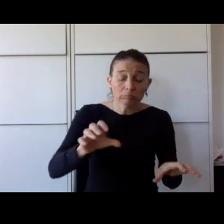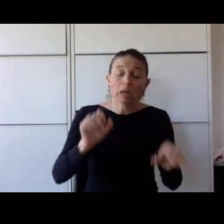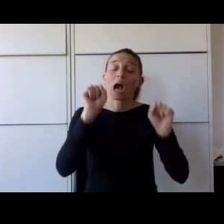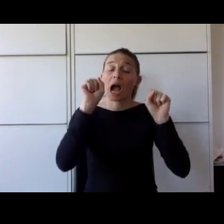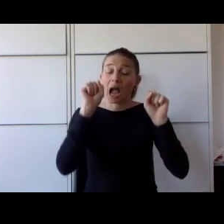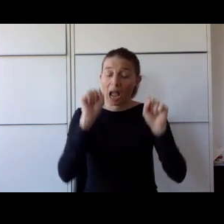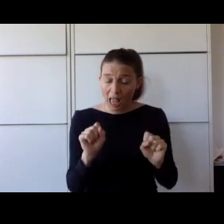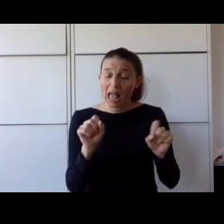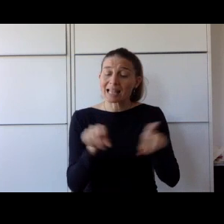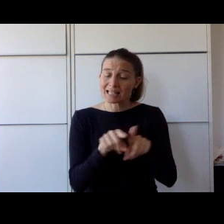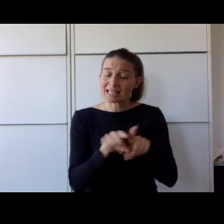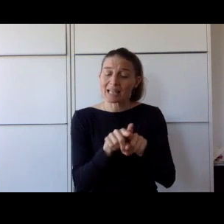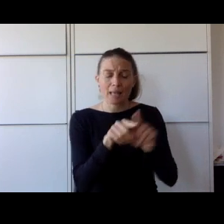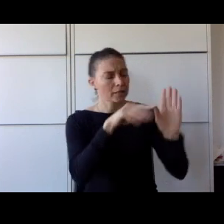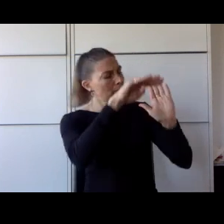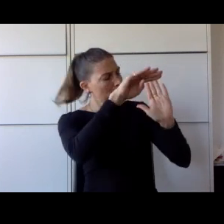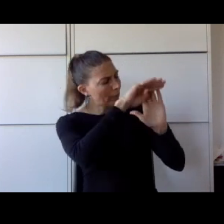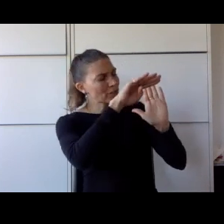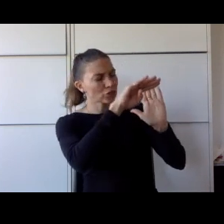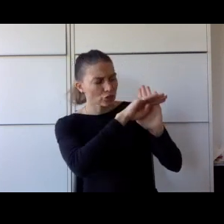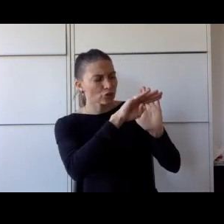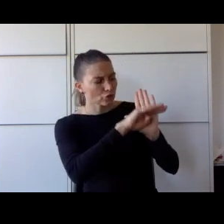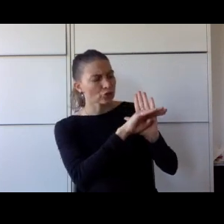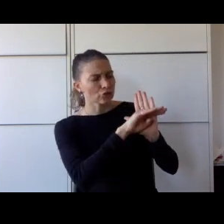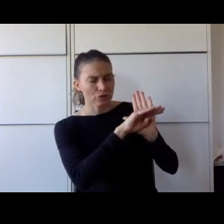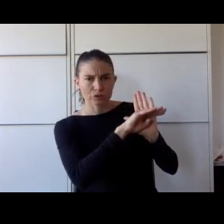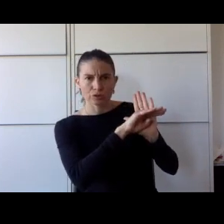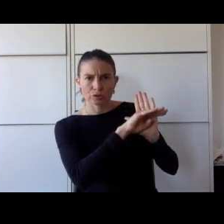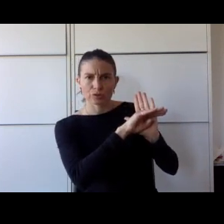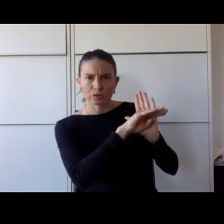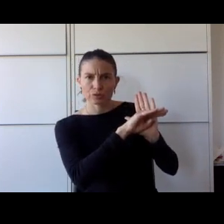to ensure that end users with disabilities enjoy